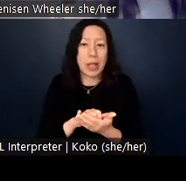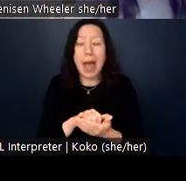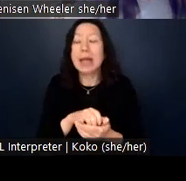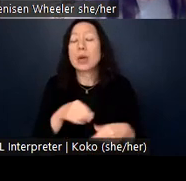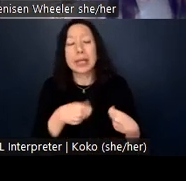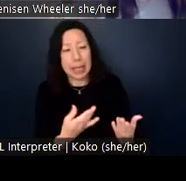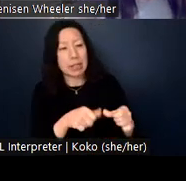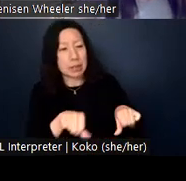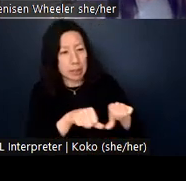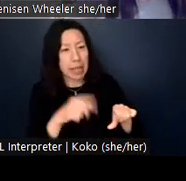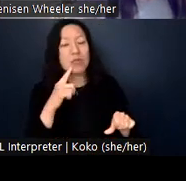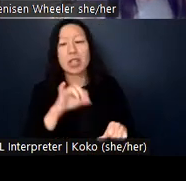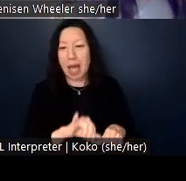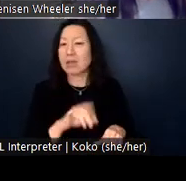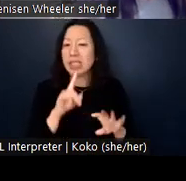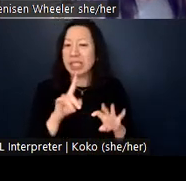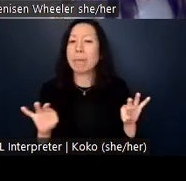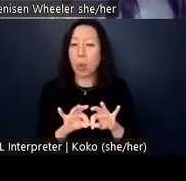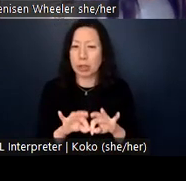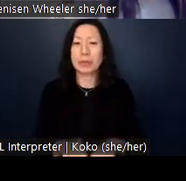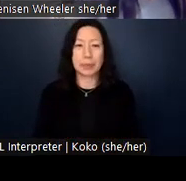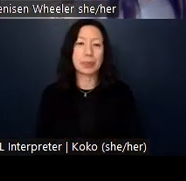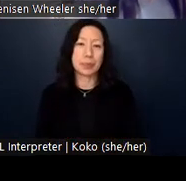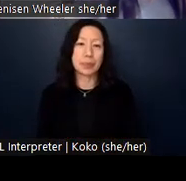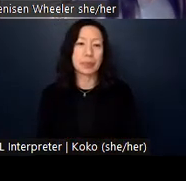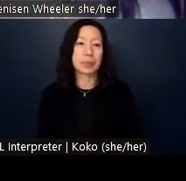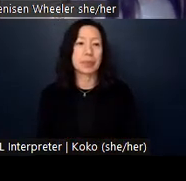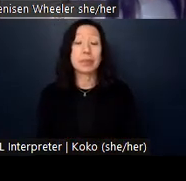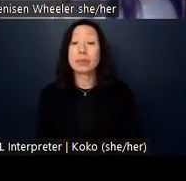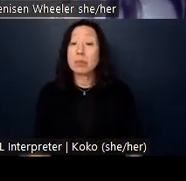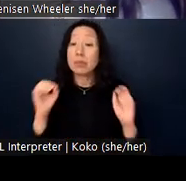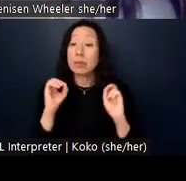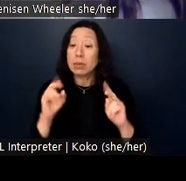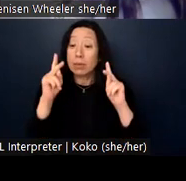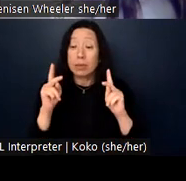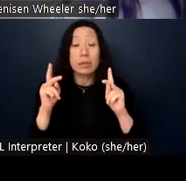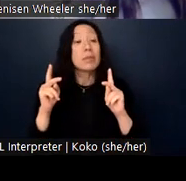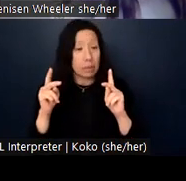alright. 13:25:08 So. So one of the crap talk about